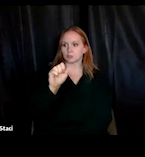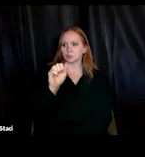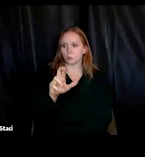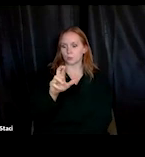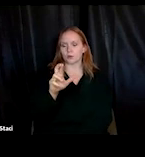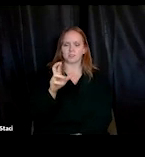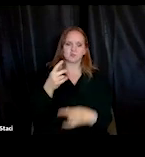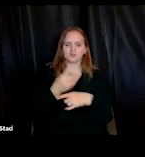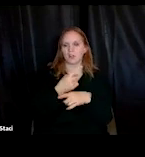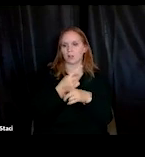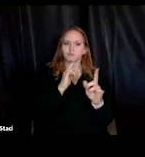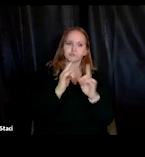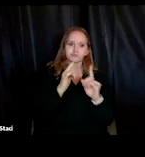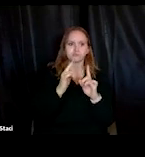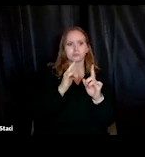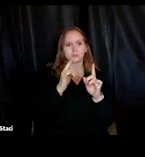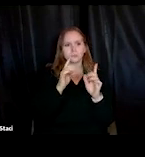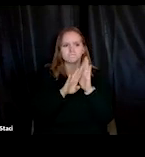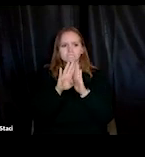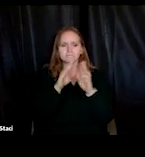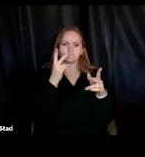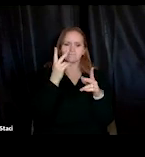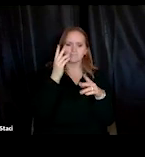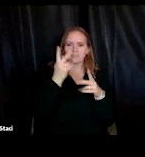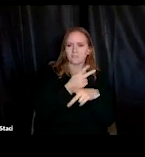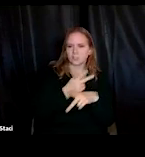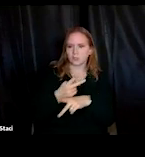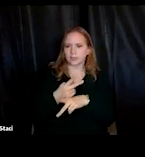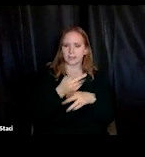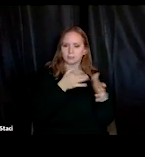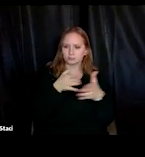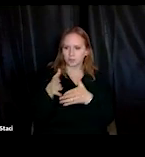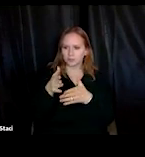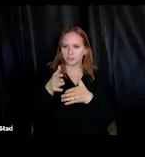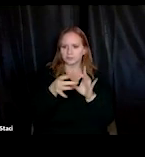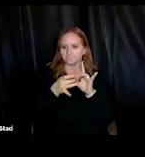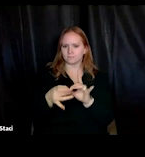and developing strategies around SOAR. And the other kind of key accomplishment